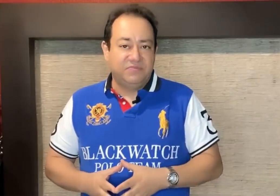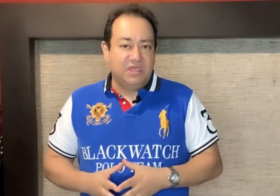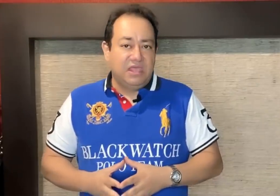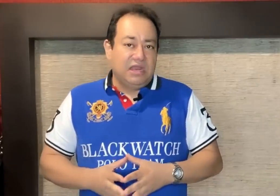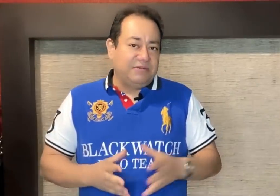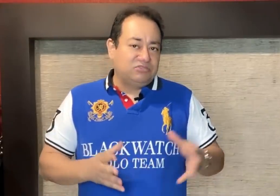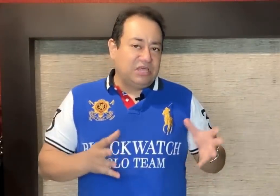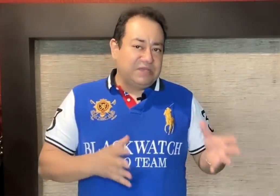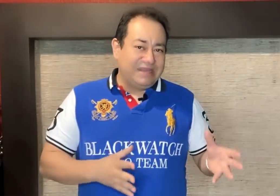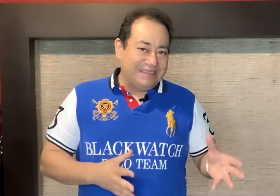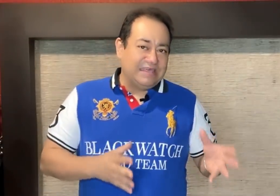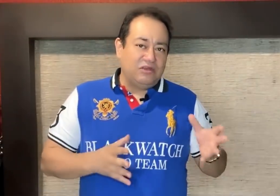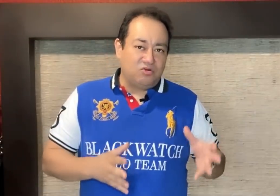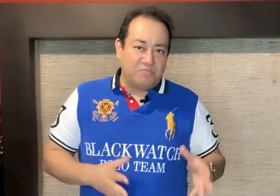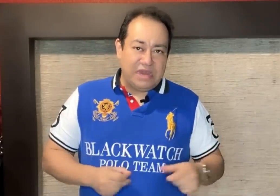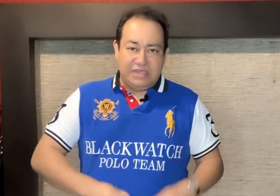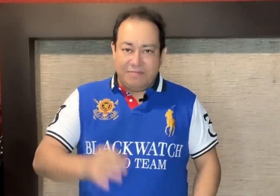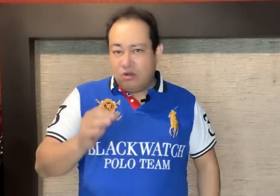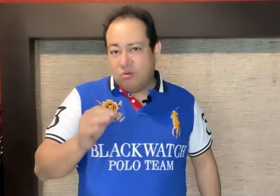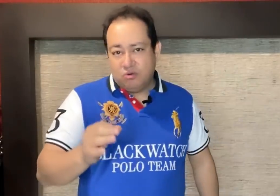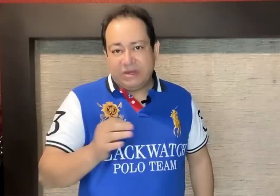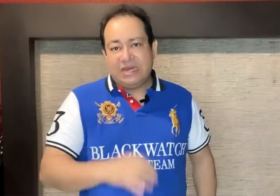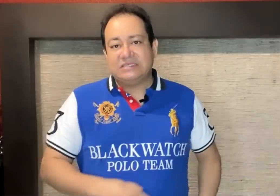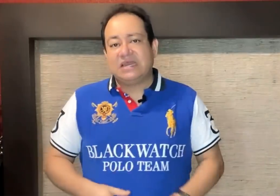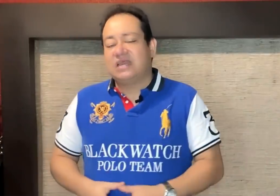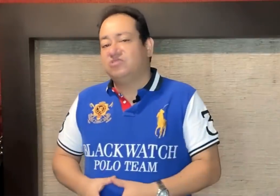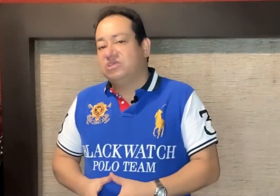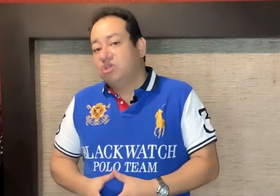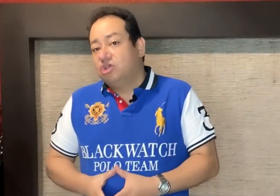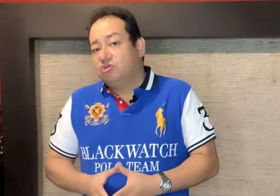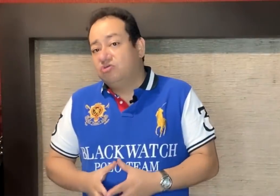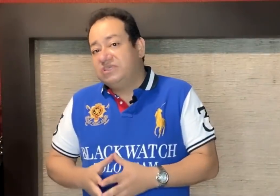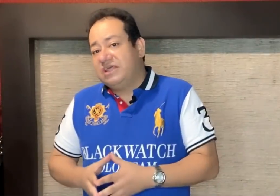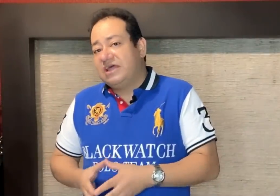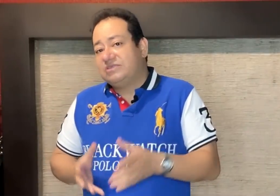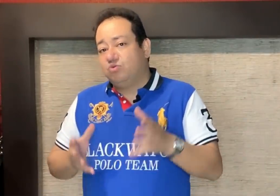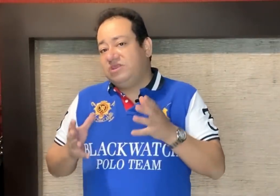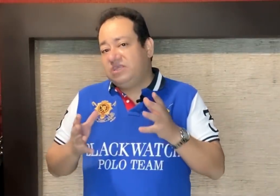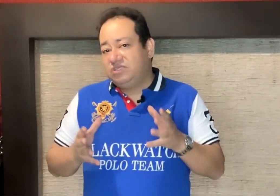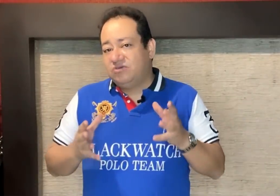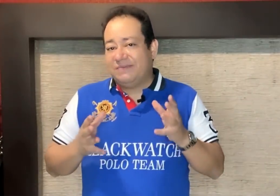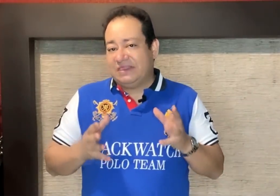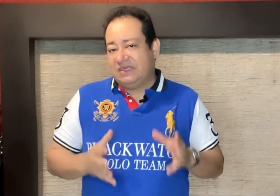slower than normal speed and the low volume of declaractions are